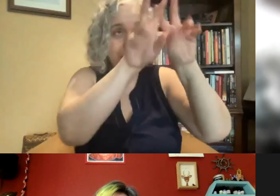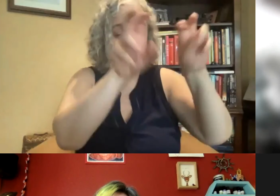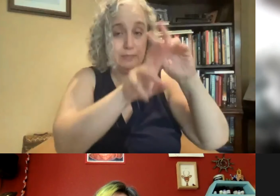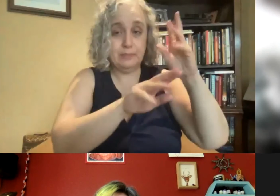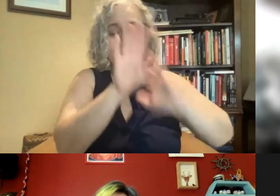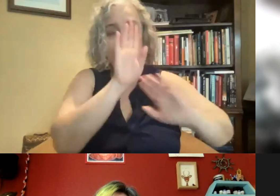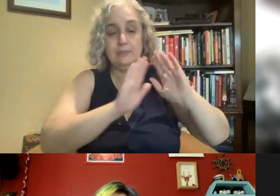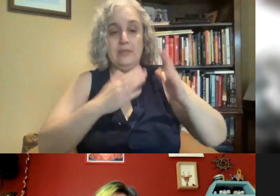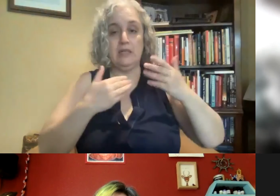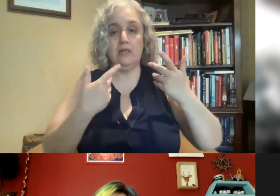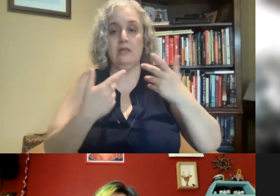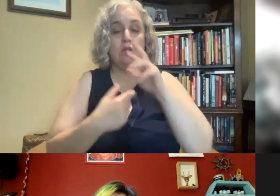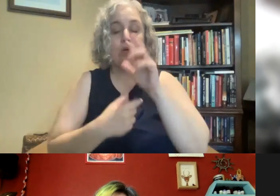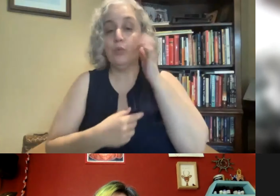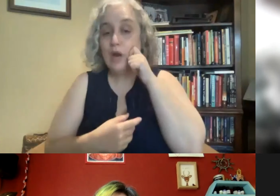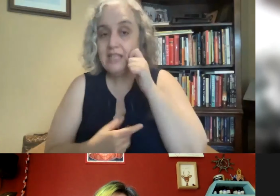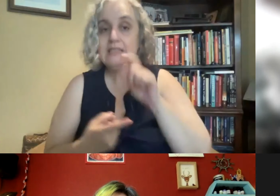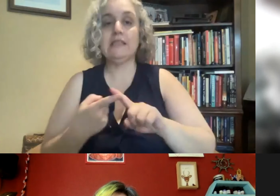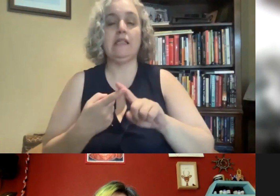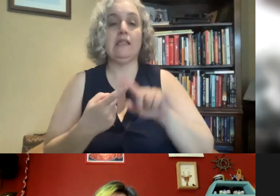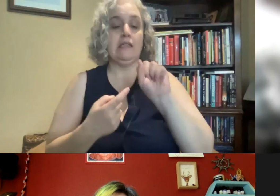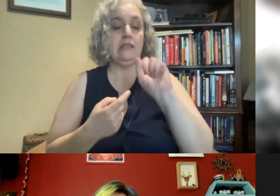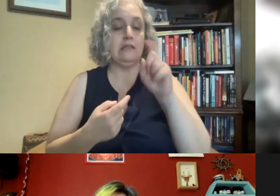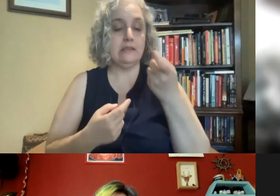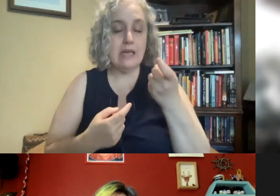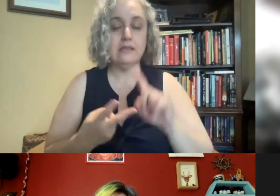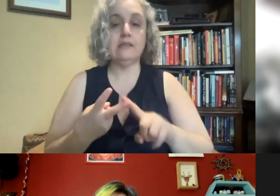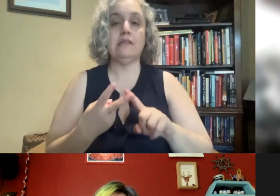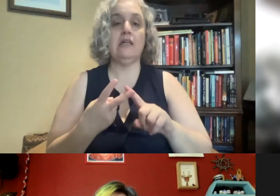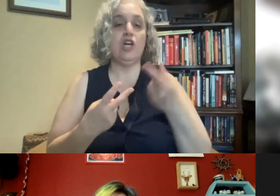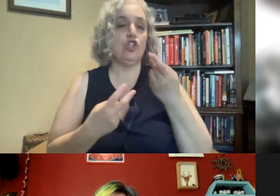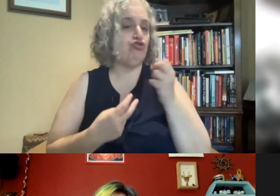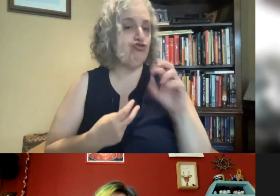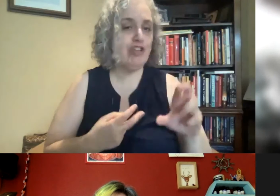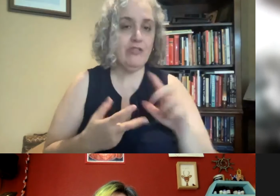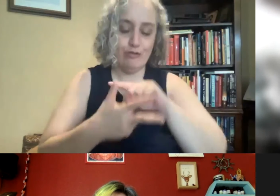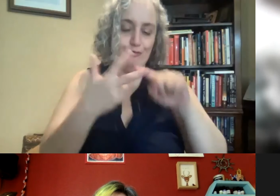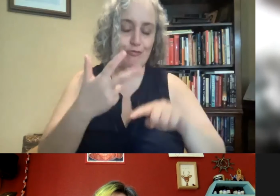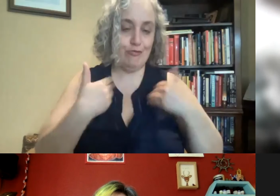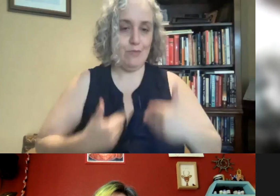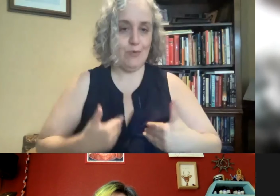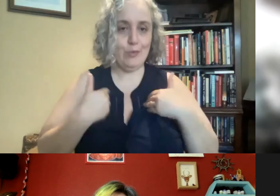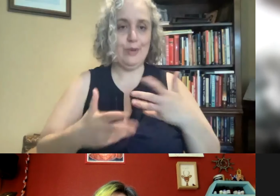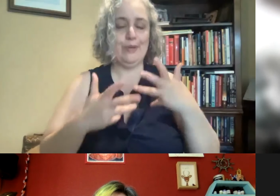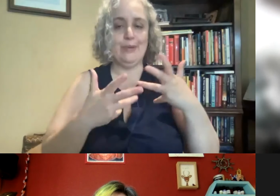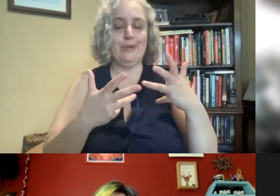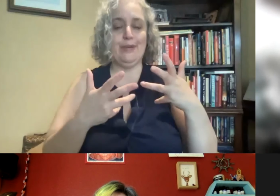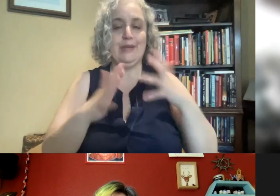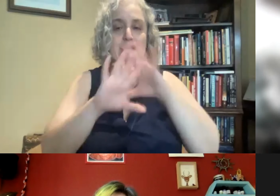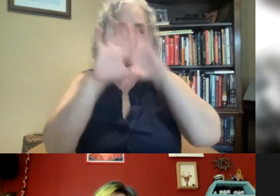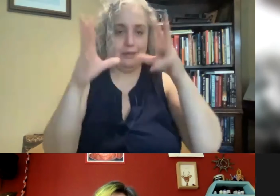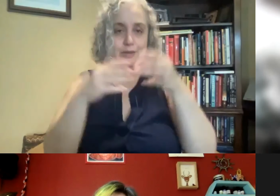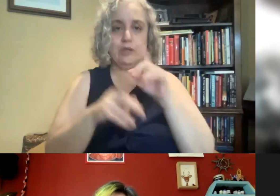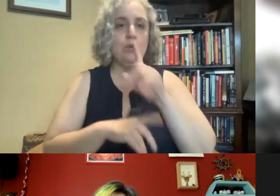sex, etc, gender, it is quite obvious.